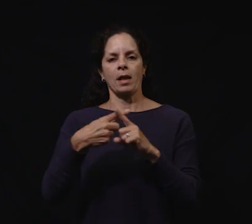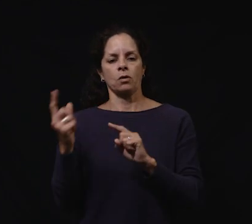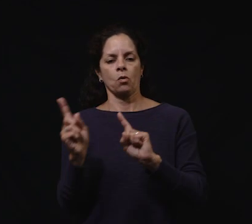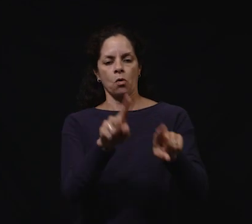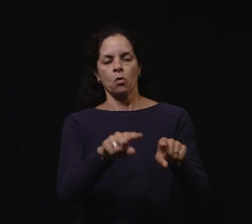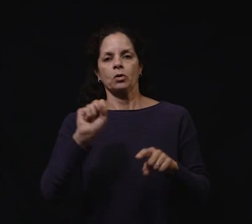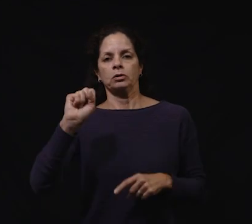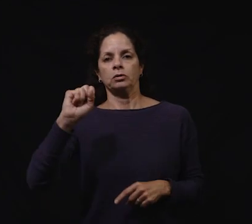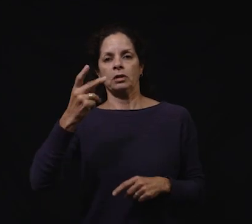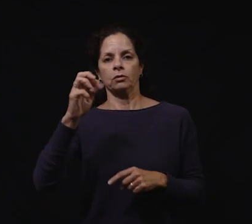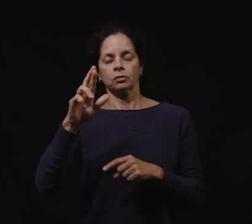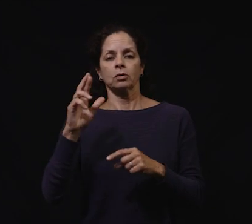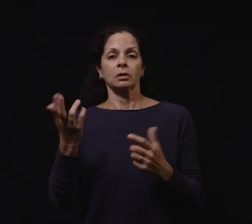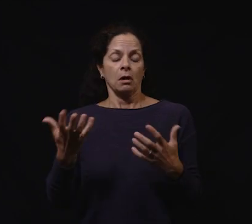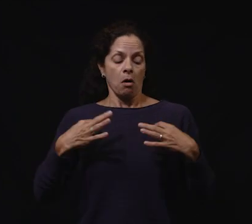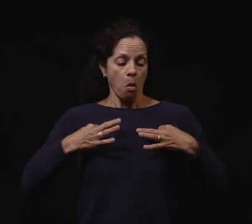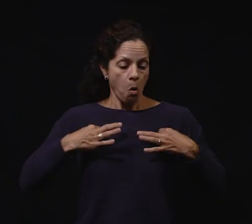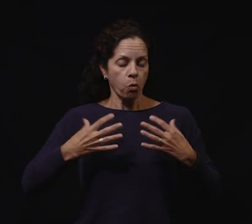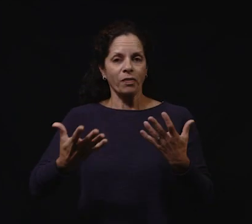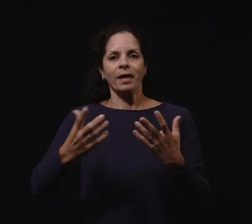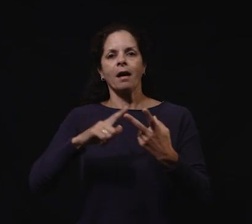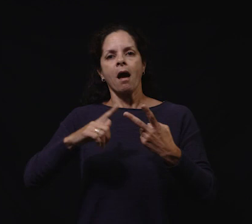So as many clothing bedding snacks